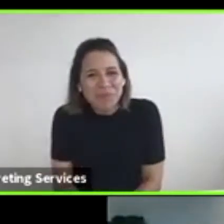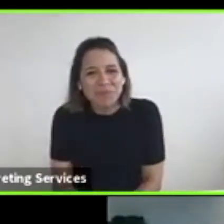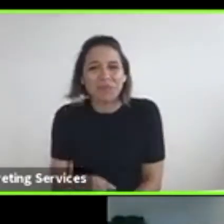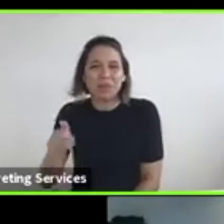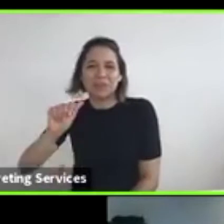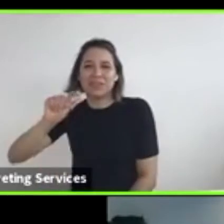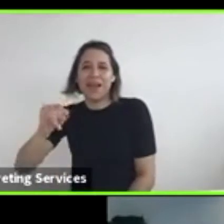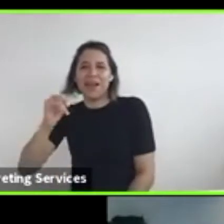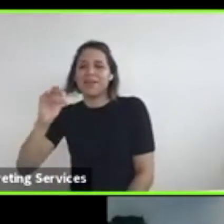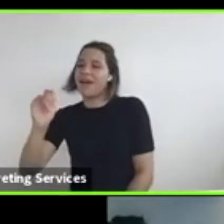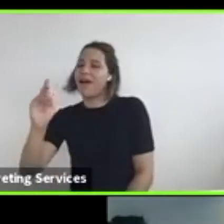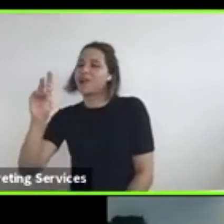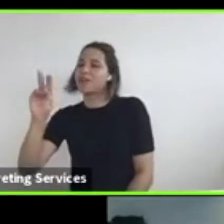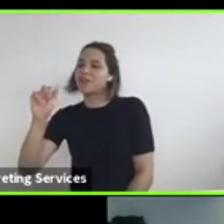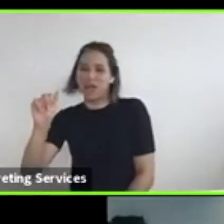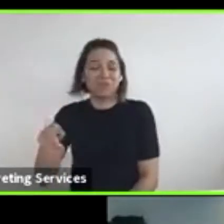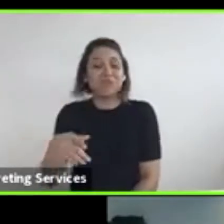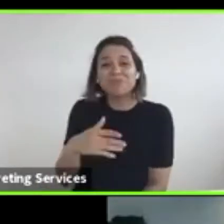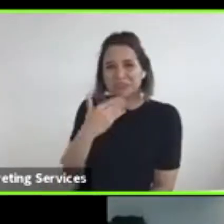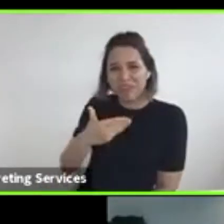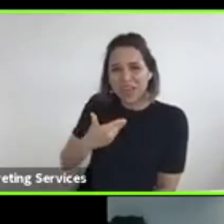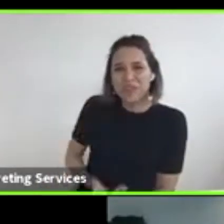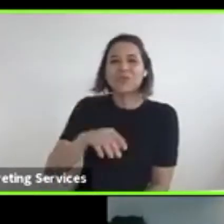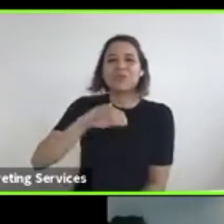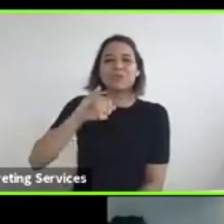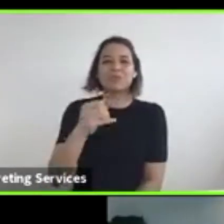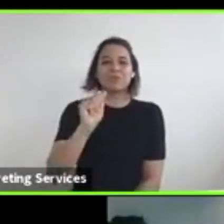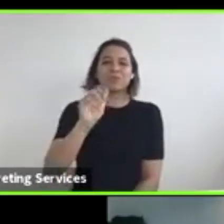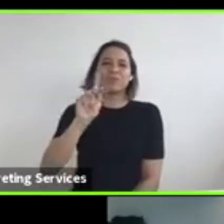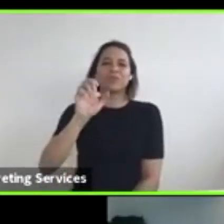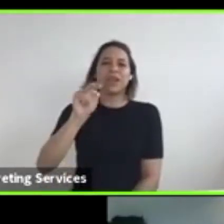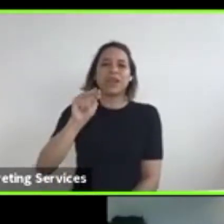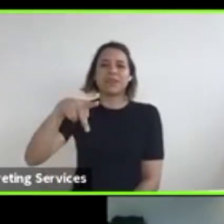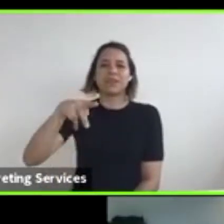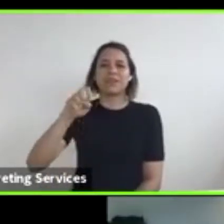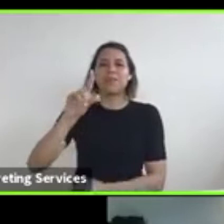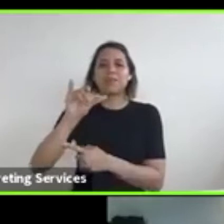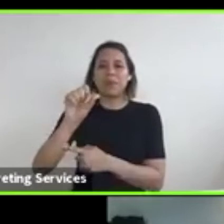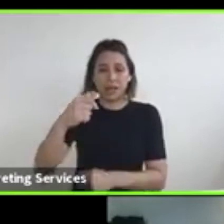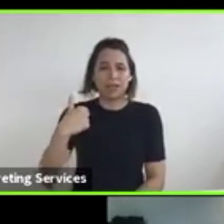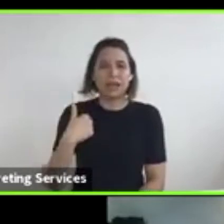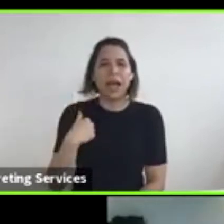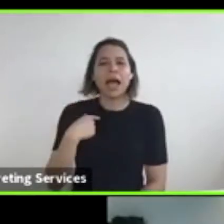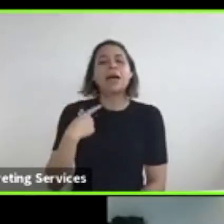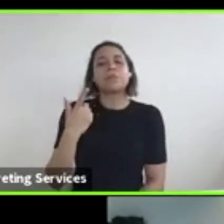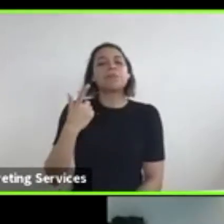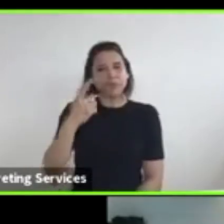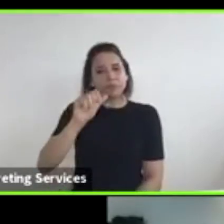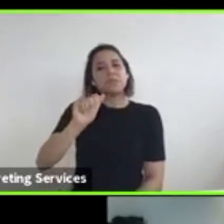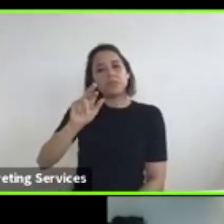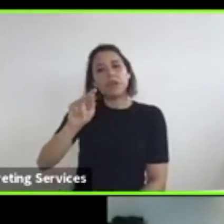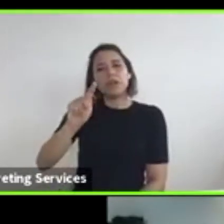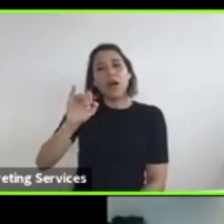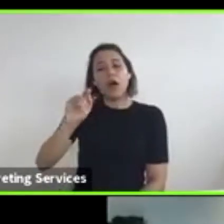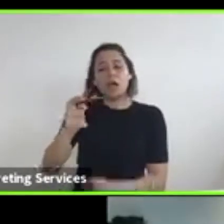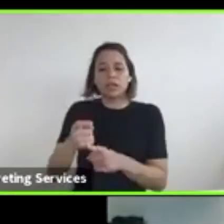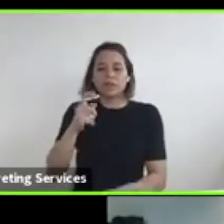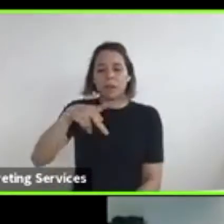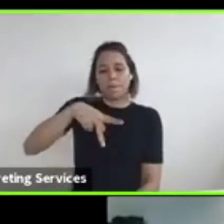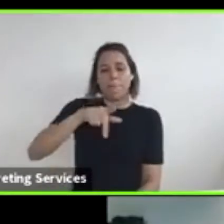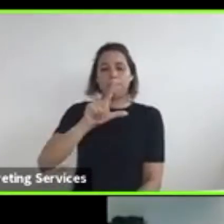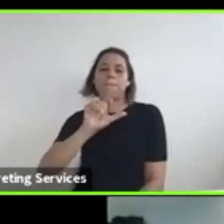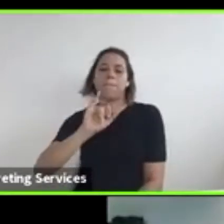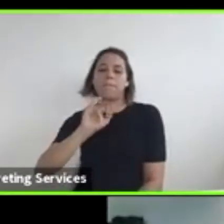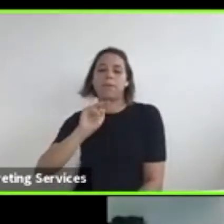(JACKSON): OKAY, THANK YOU. I'M JACKSON POLYS. I AM AN ARTIST FROM TLINGIT AANI. I MIGHT SAY I LIVE AND WORK BETWEEN WHAT